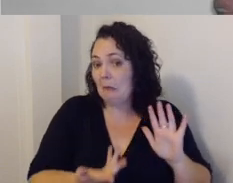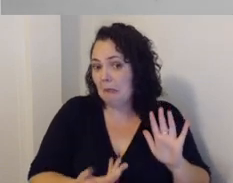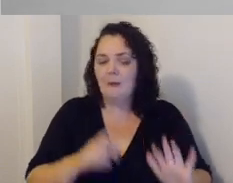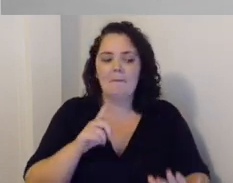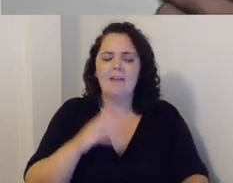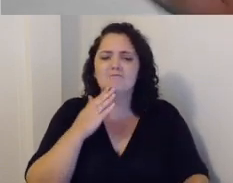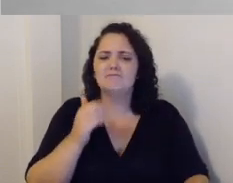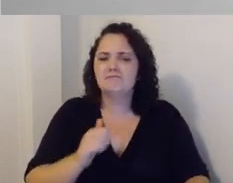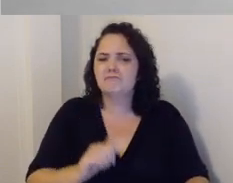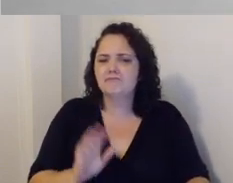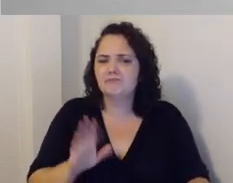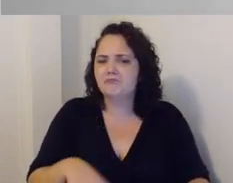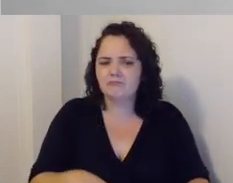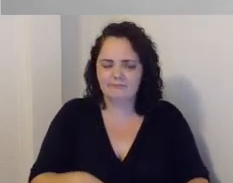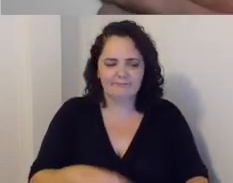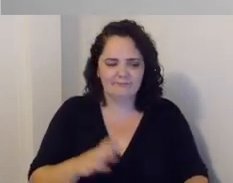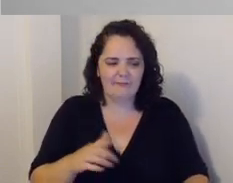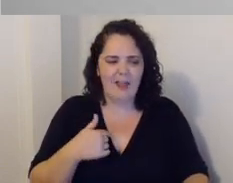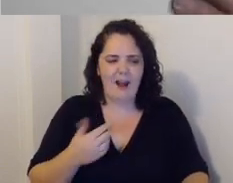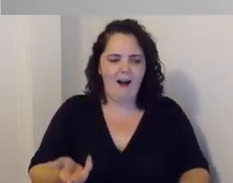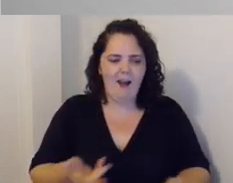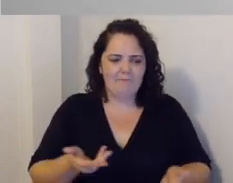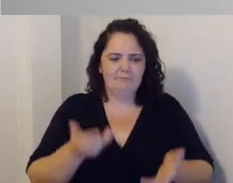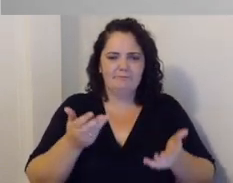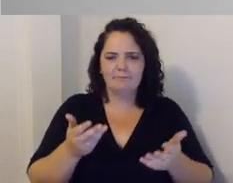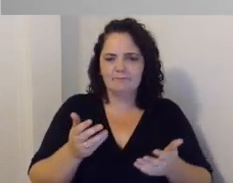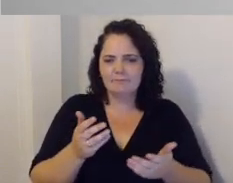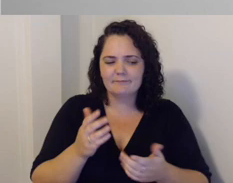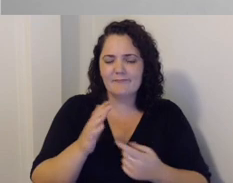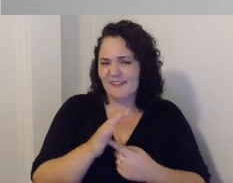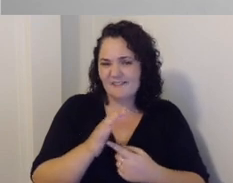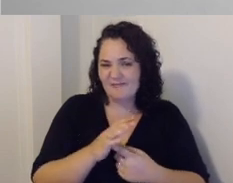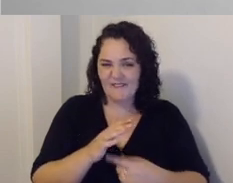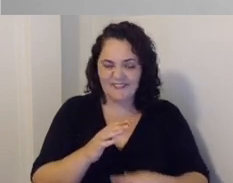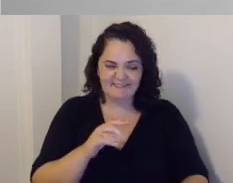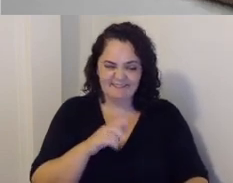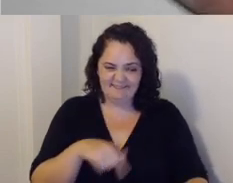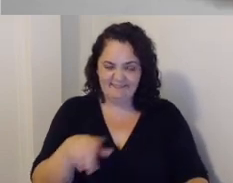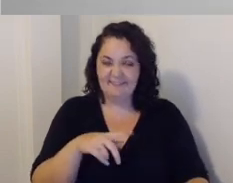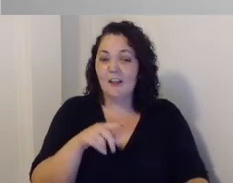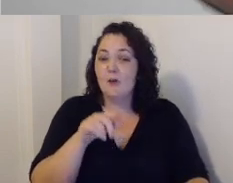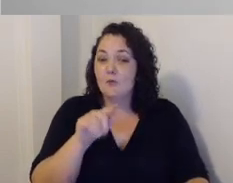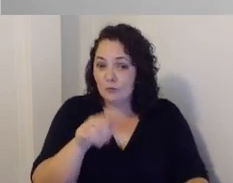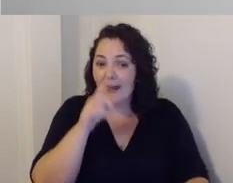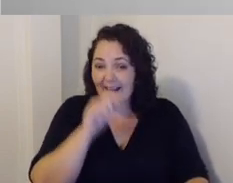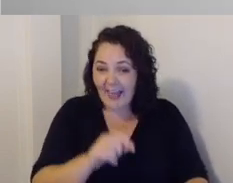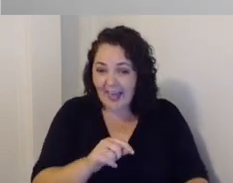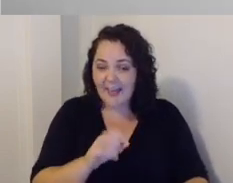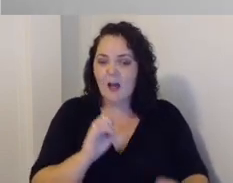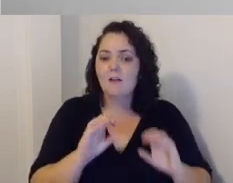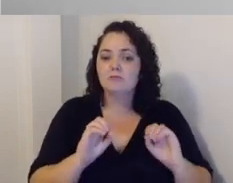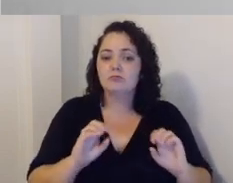as I put it in this time but I can emphasize while I do that that you can do toned dry grounds of